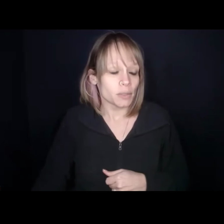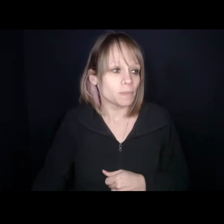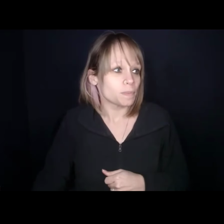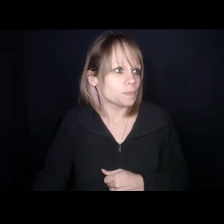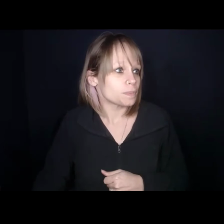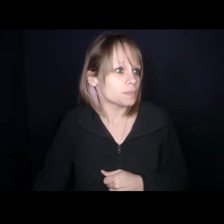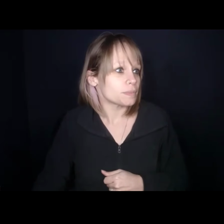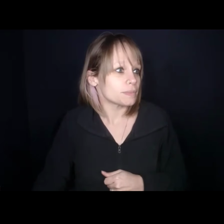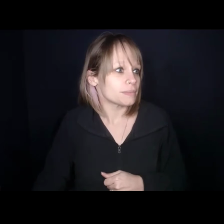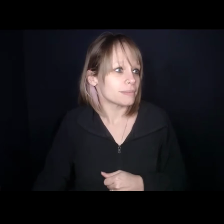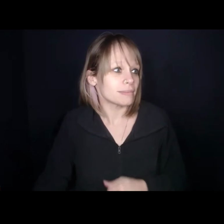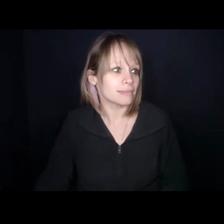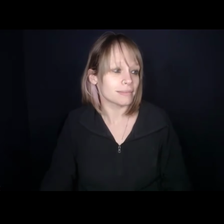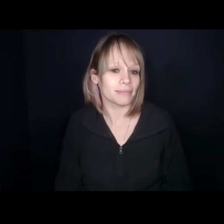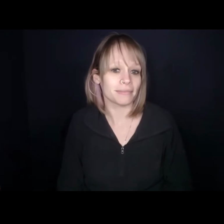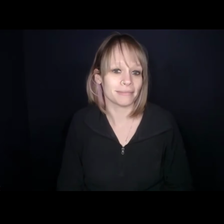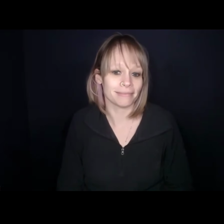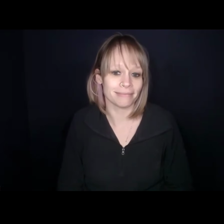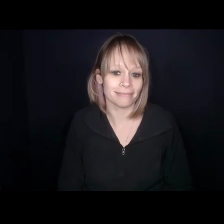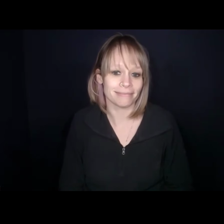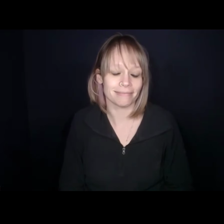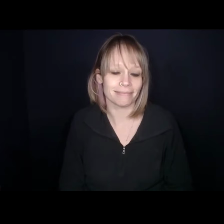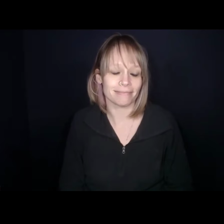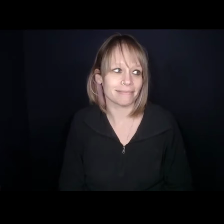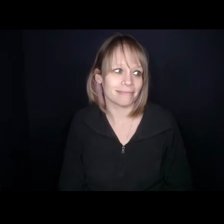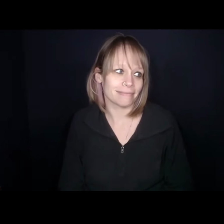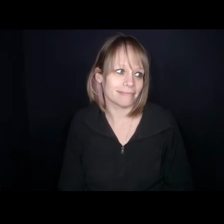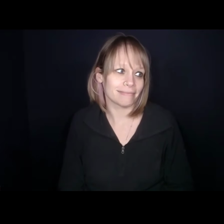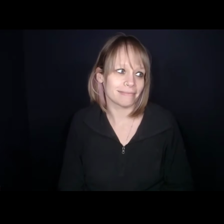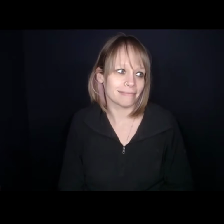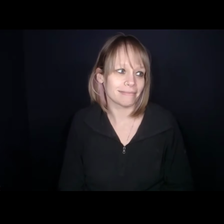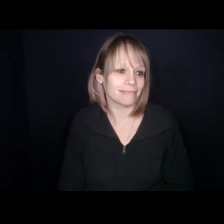that dialogue there. And all right, let me hit share and see if it'll allow me